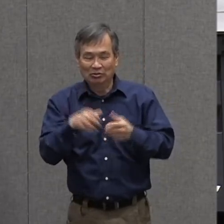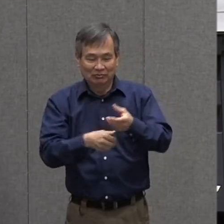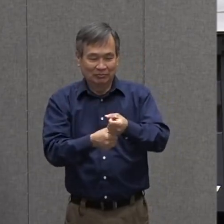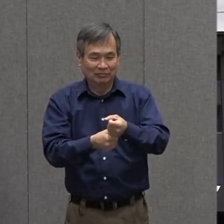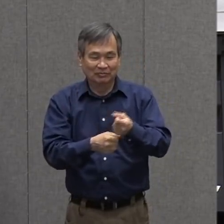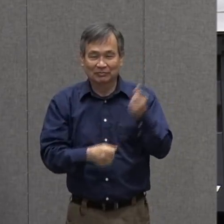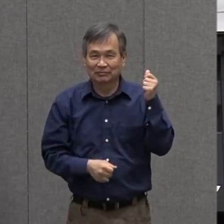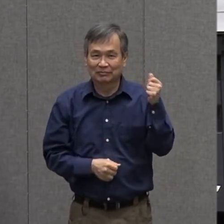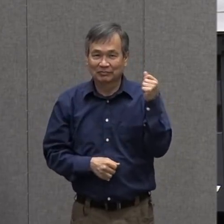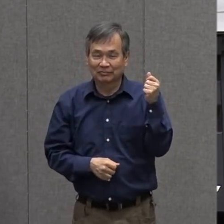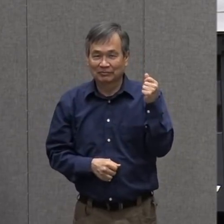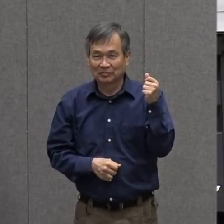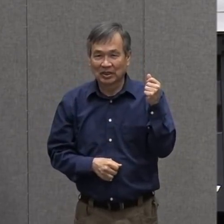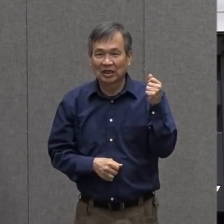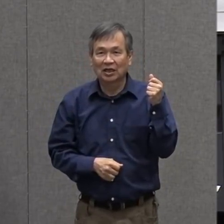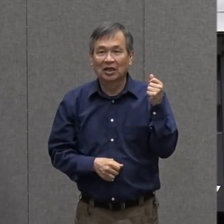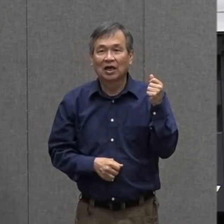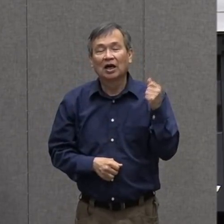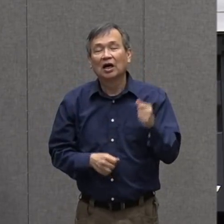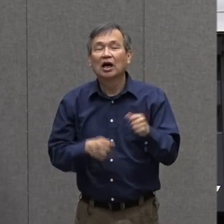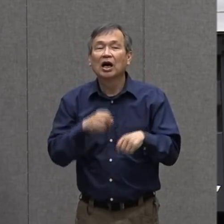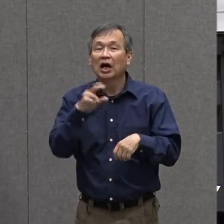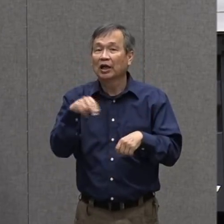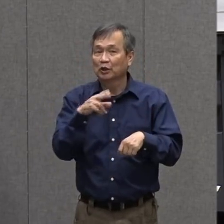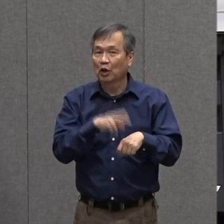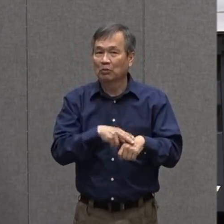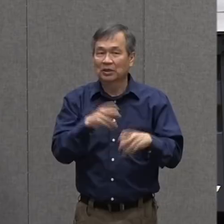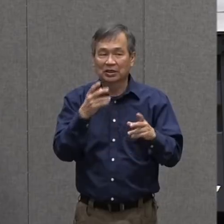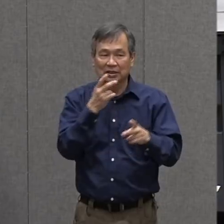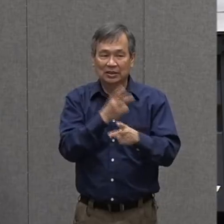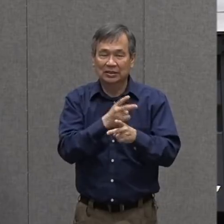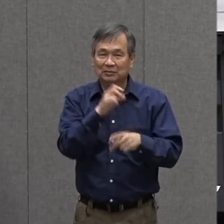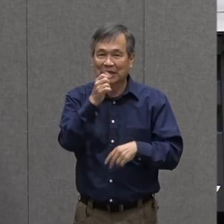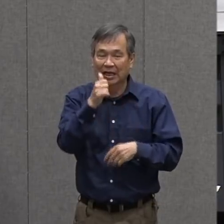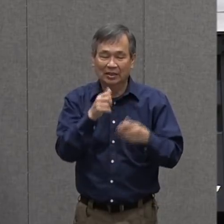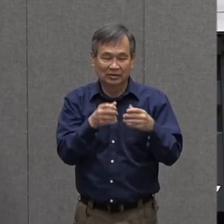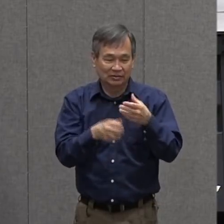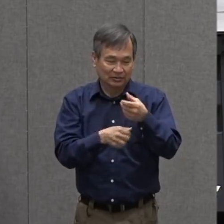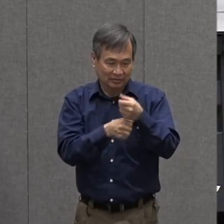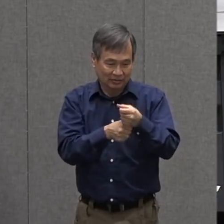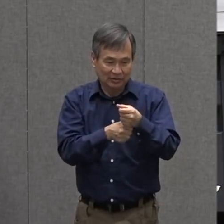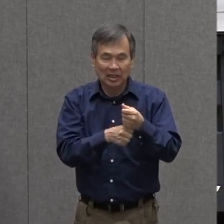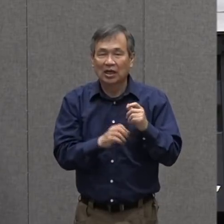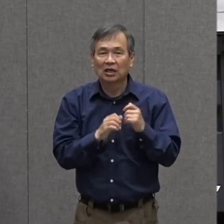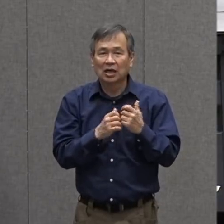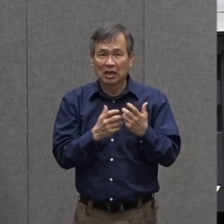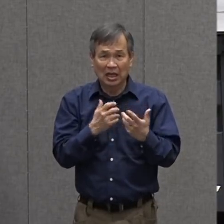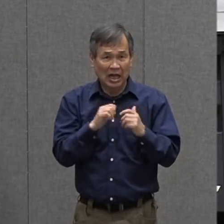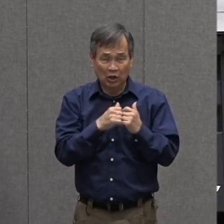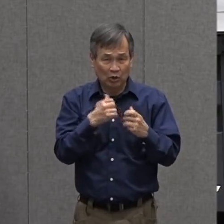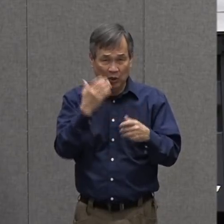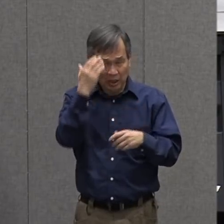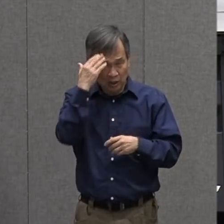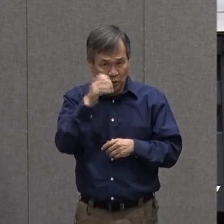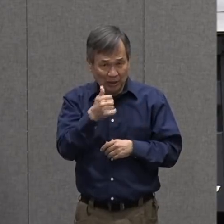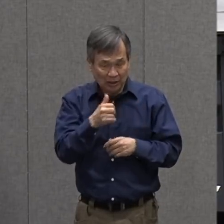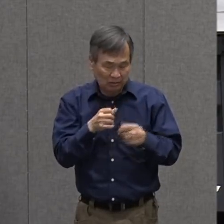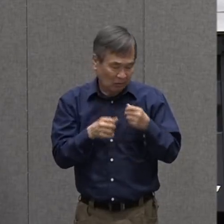I usually always knew a bundle was 10. How can I verify to make sure that that bundle is 10? I could count them right?